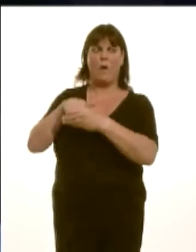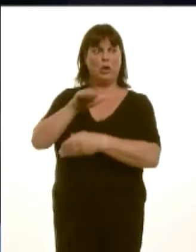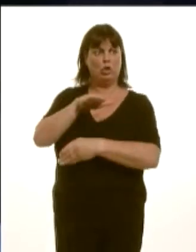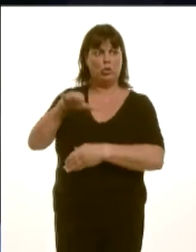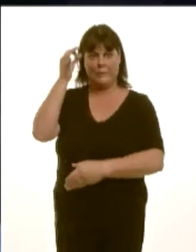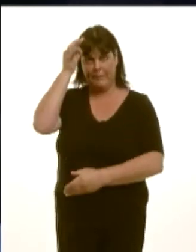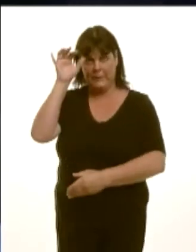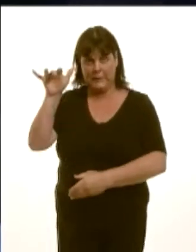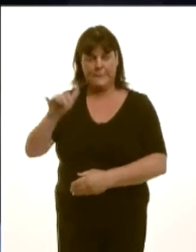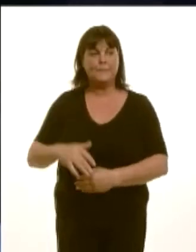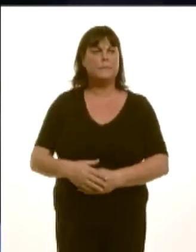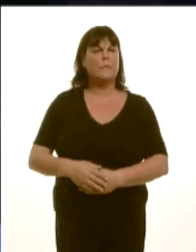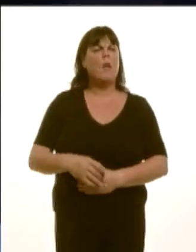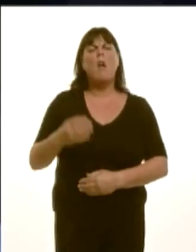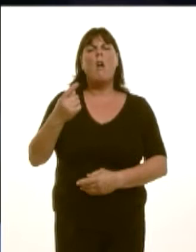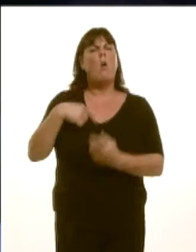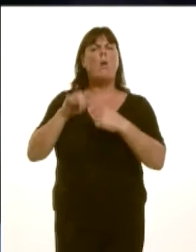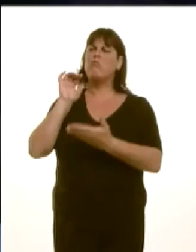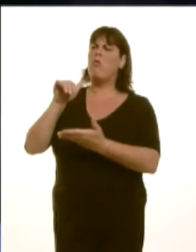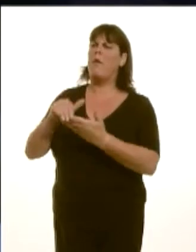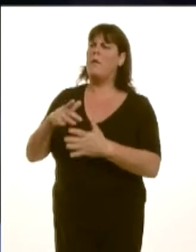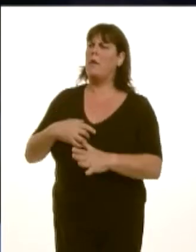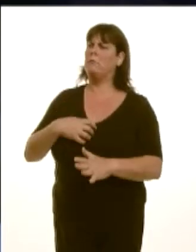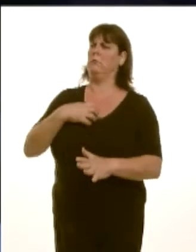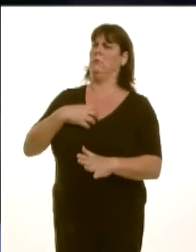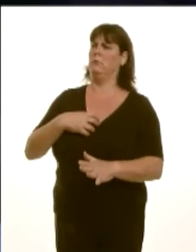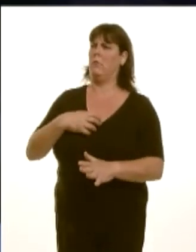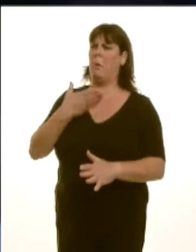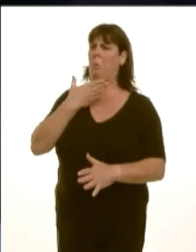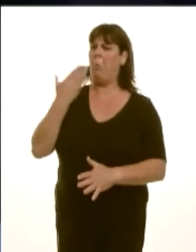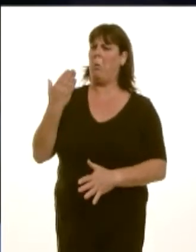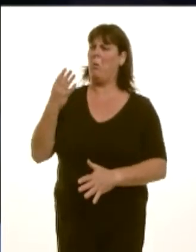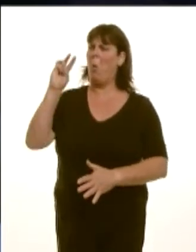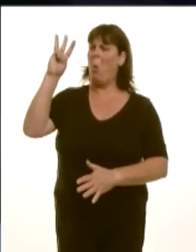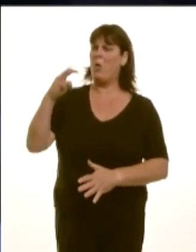that there was not any representation from Wales on specialist panels within the OECD.